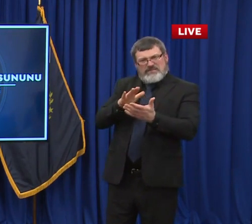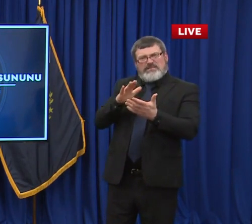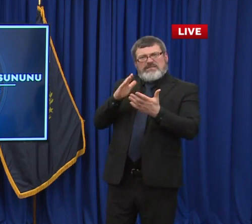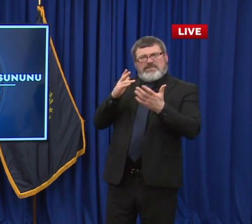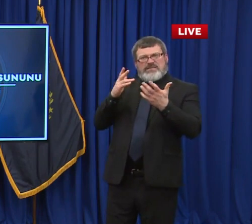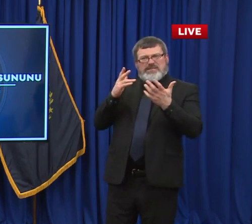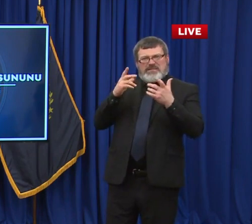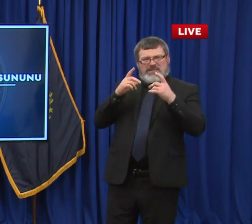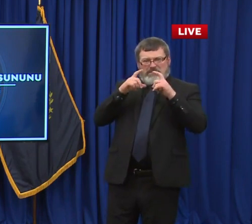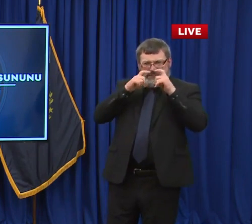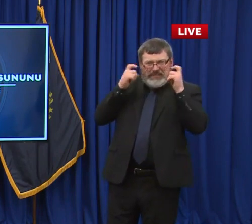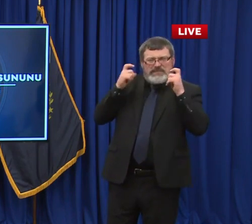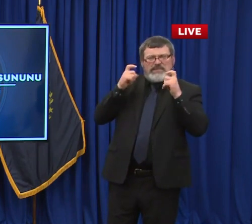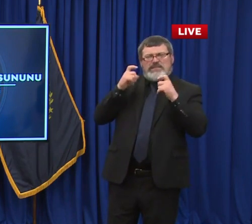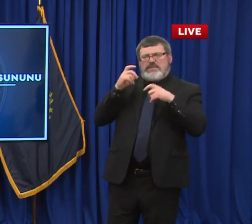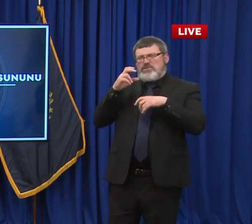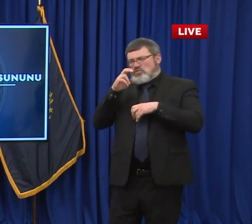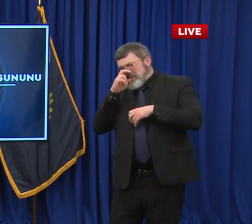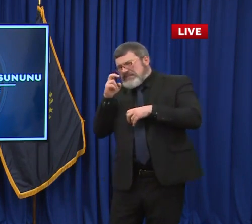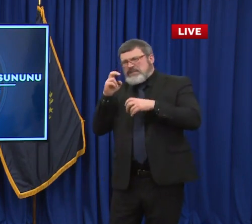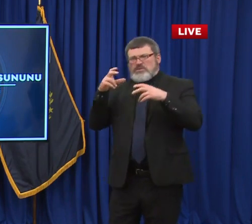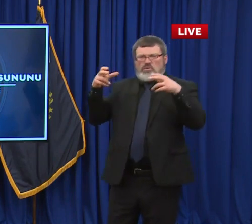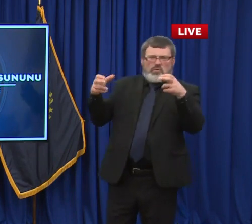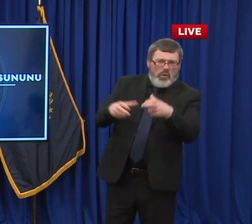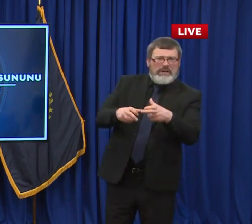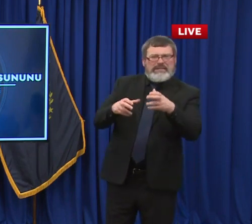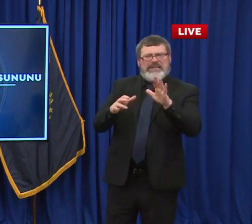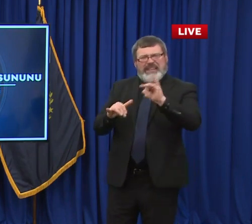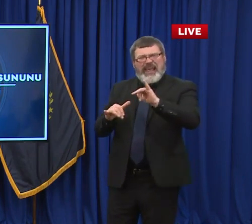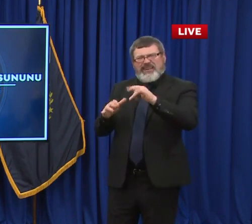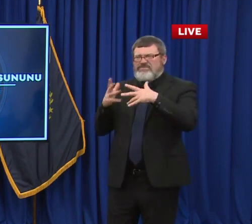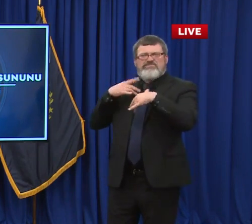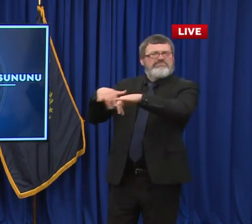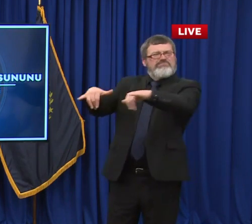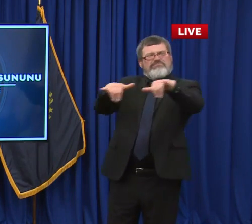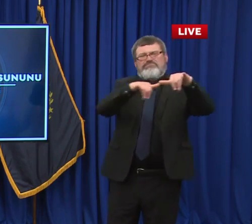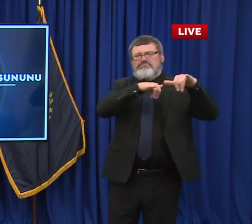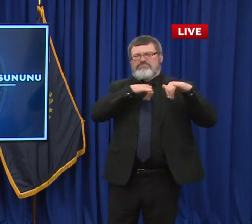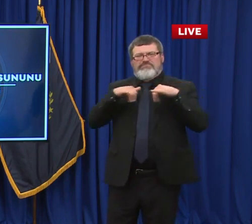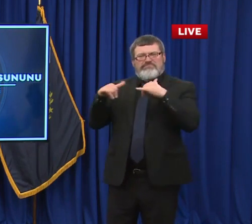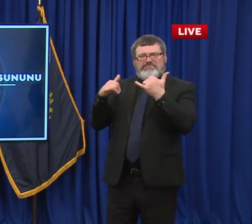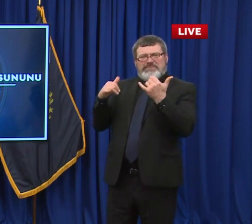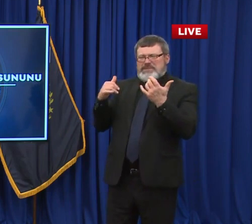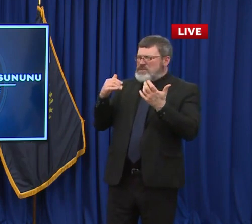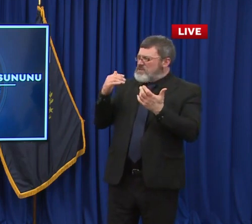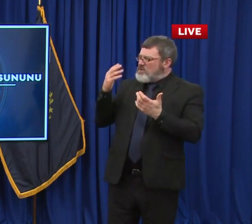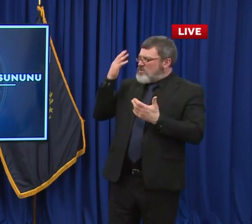LET’S MOVE ON. THE ELECTION IS OVER.